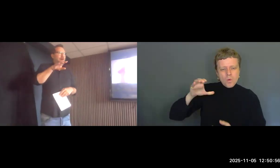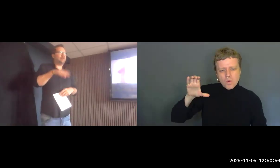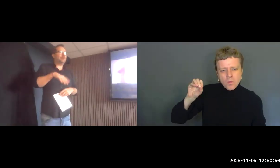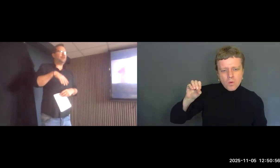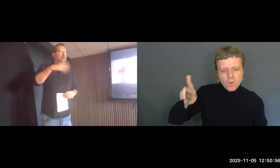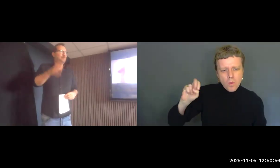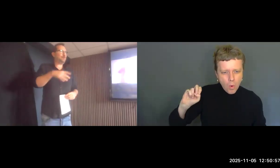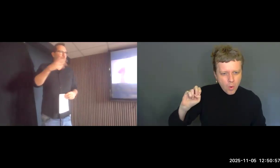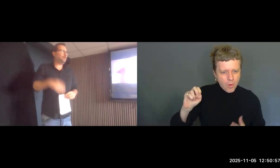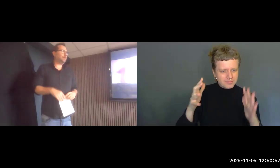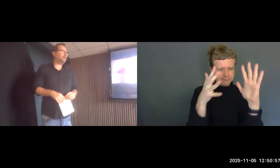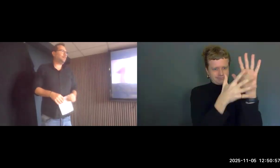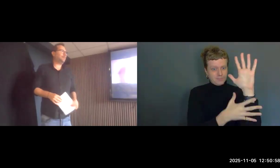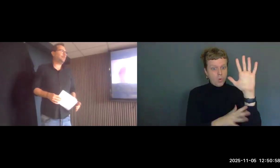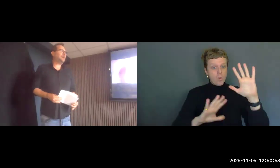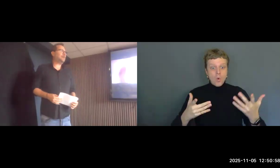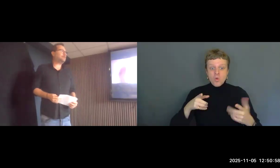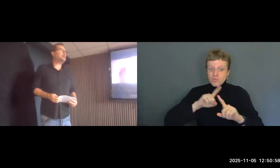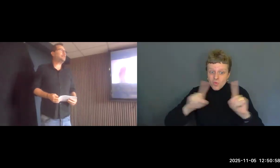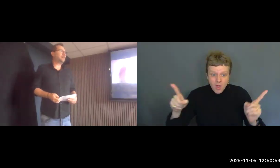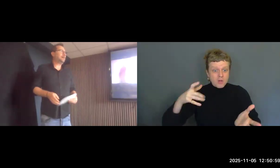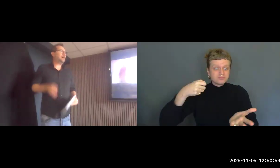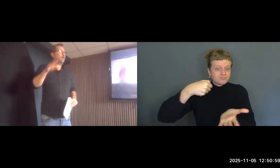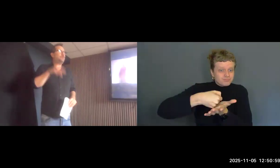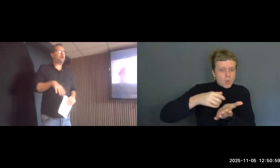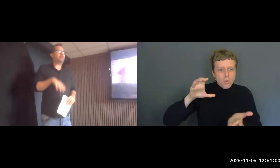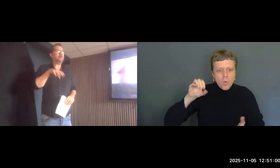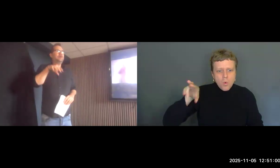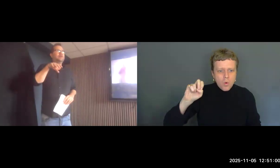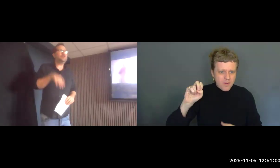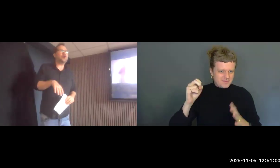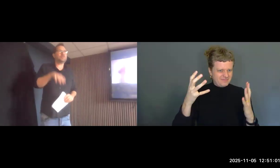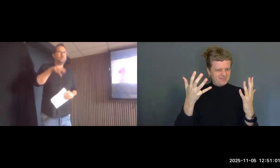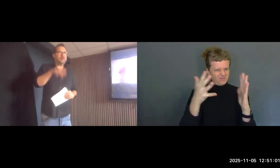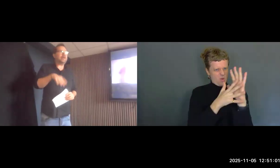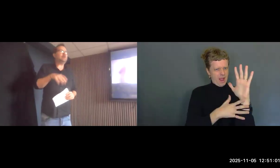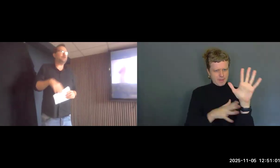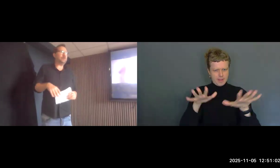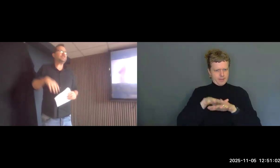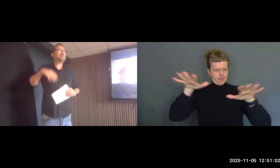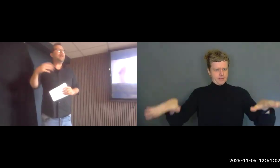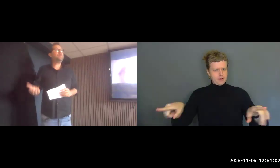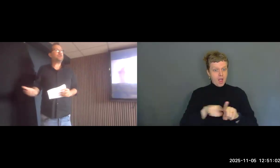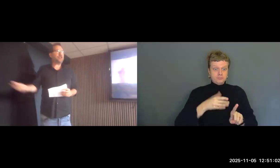these are useful categories, that core vocabulary not being influenced that much